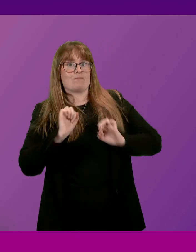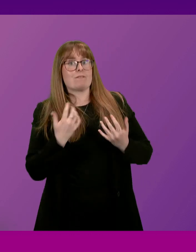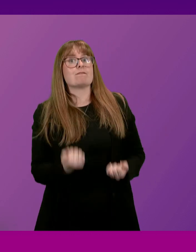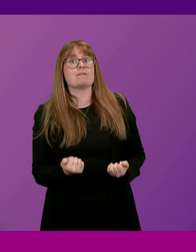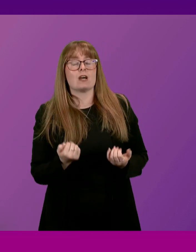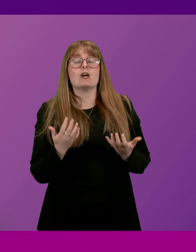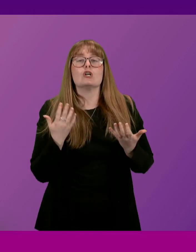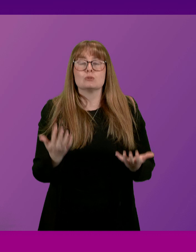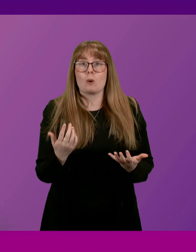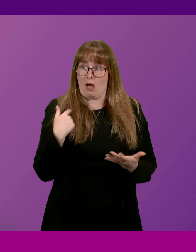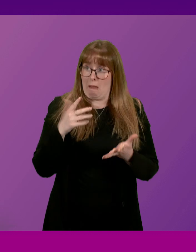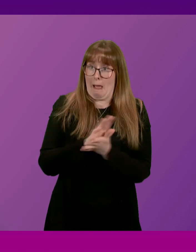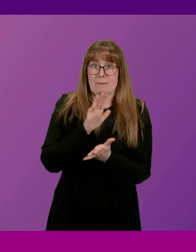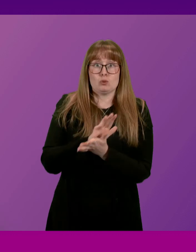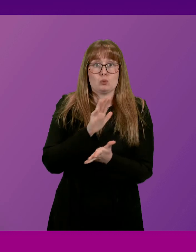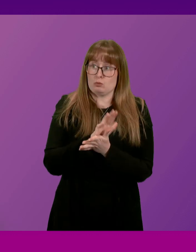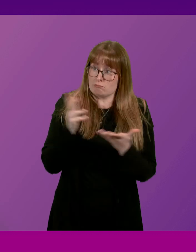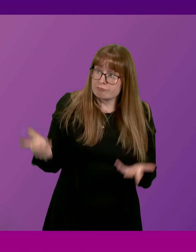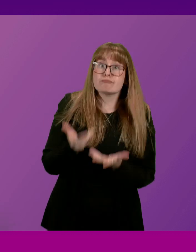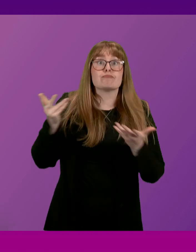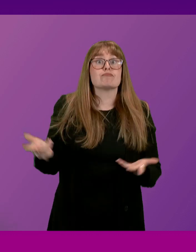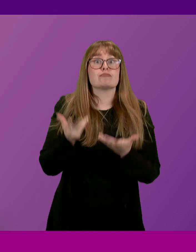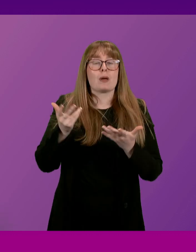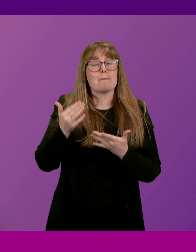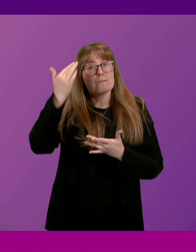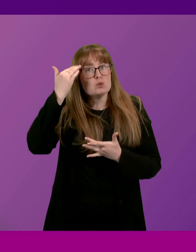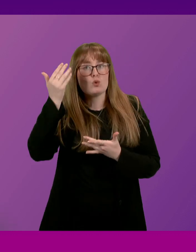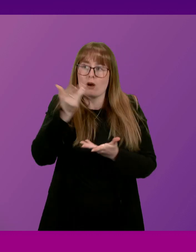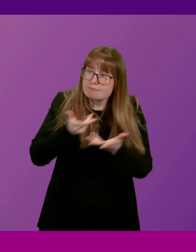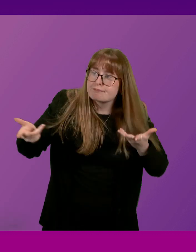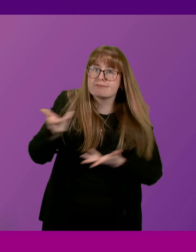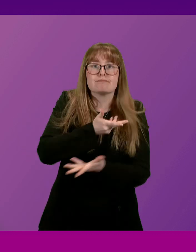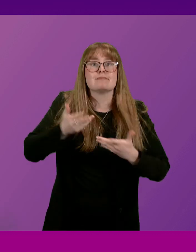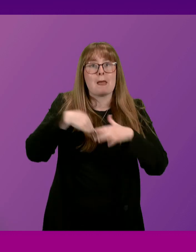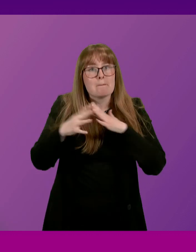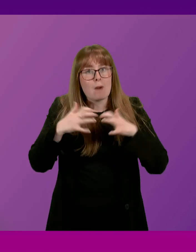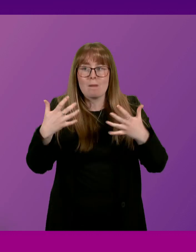I am happy to encourage a mature dialogue in Parliament about how we can take action to